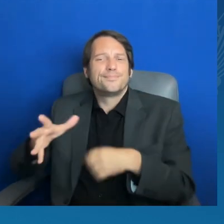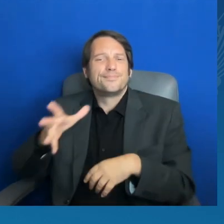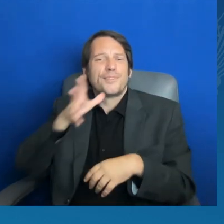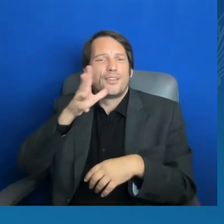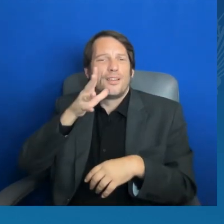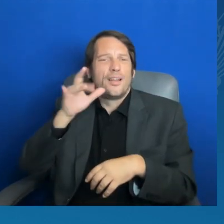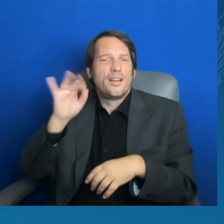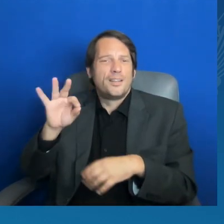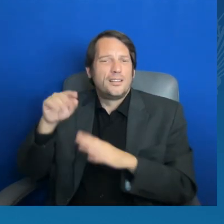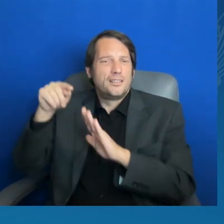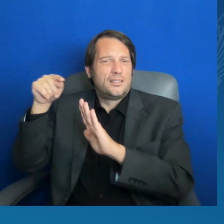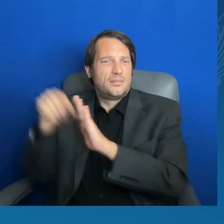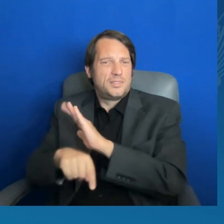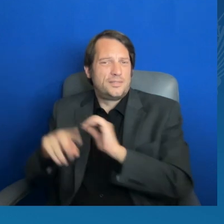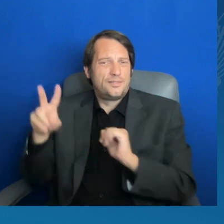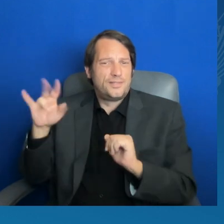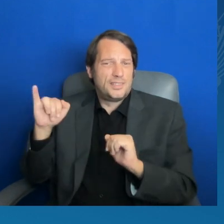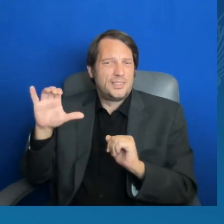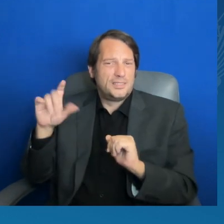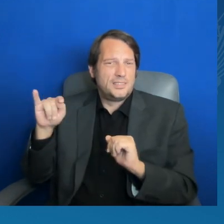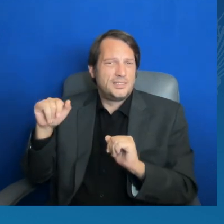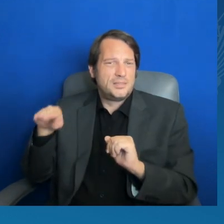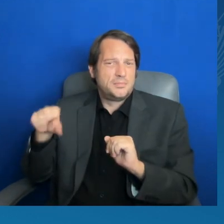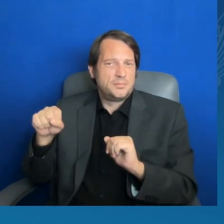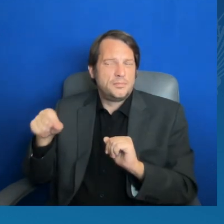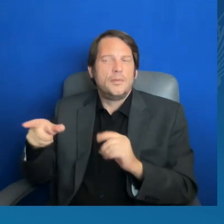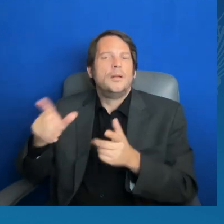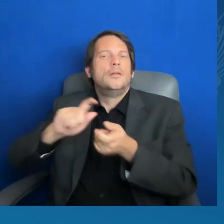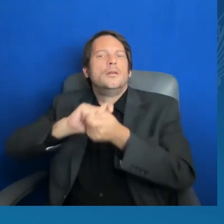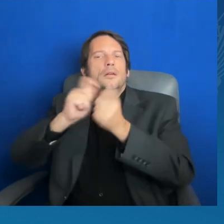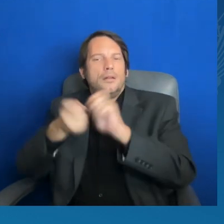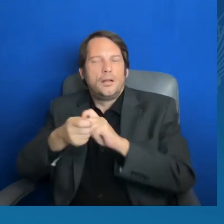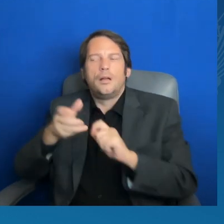And I would -- I was, like, the first person that ev- -- DA that ever went to meet with them.